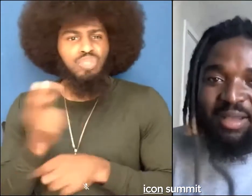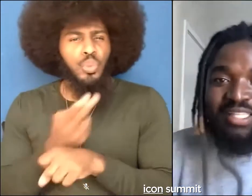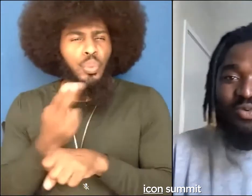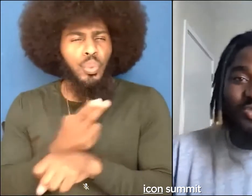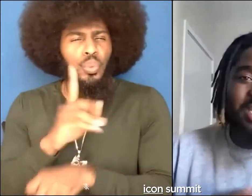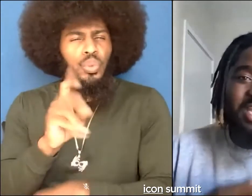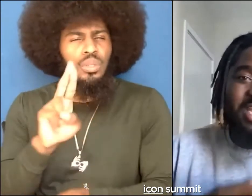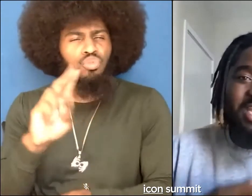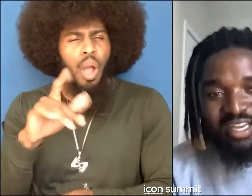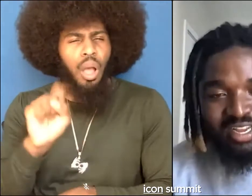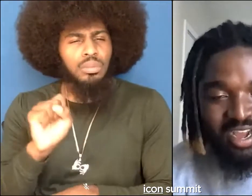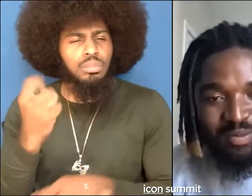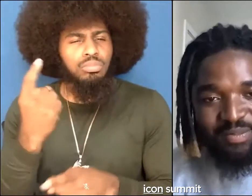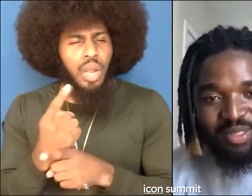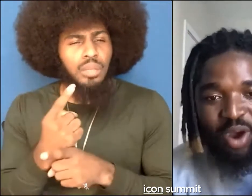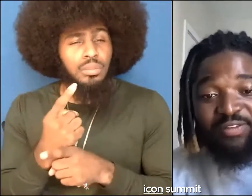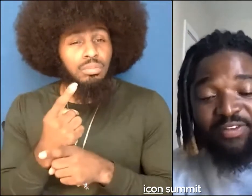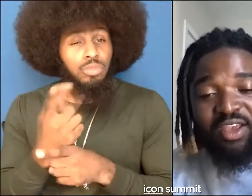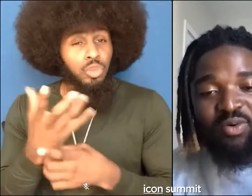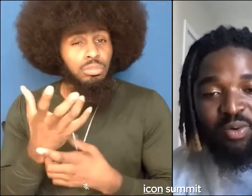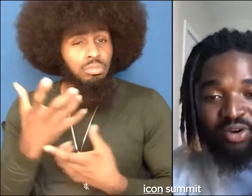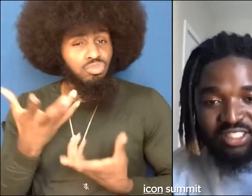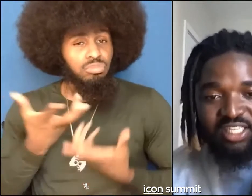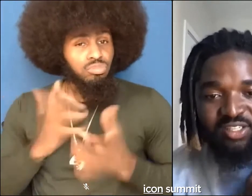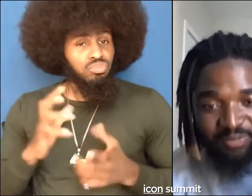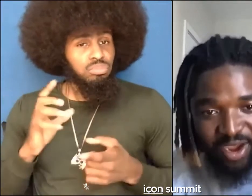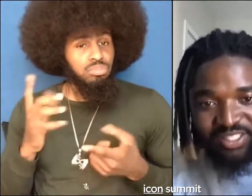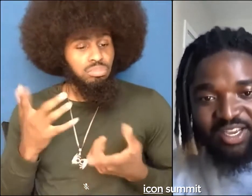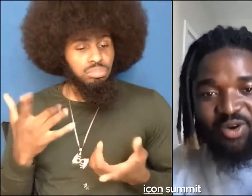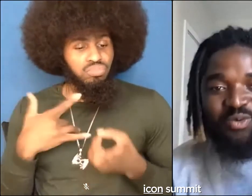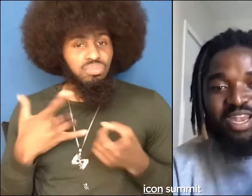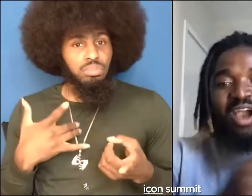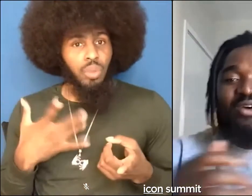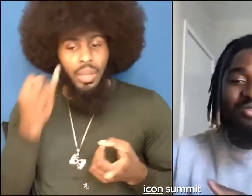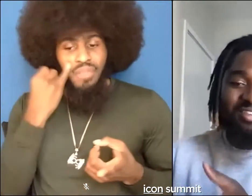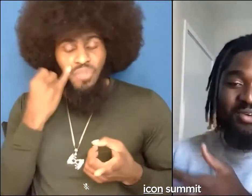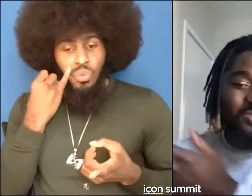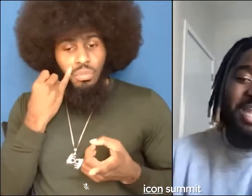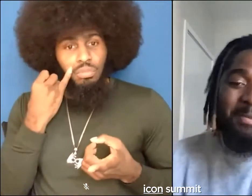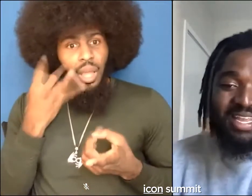So that means once we numb what we feel, what we originally felt, we're now also numb being